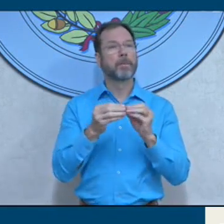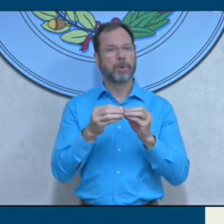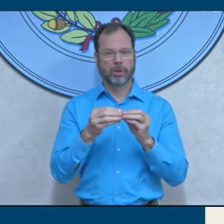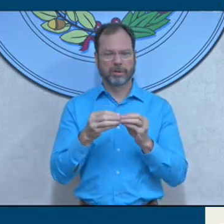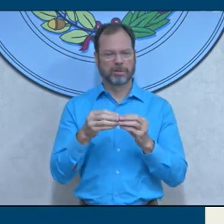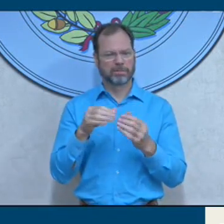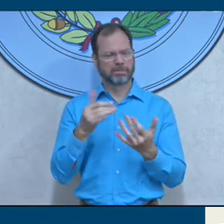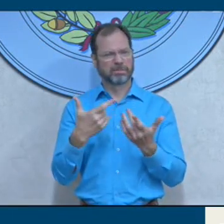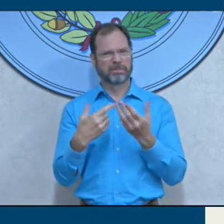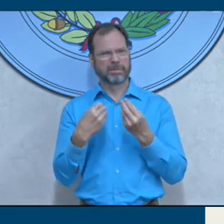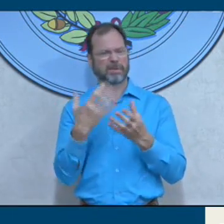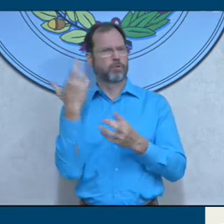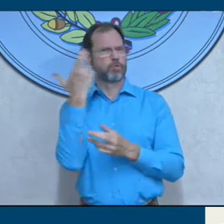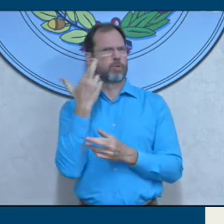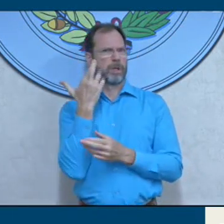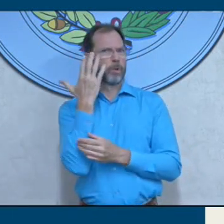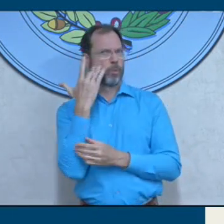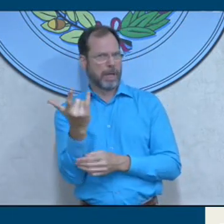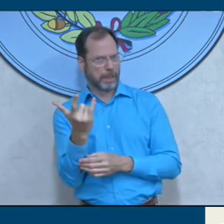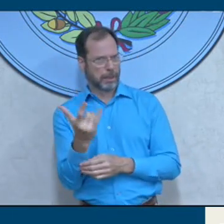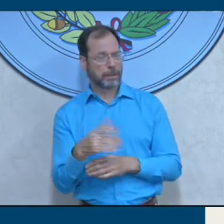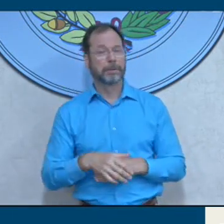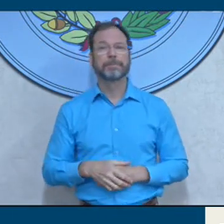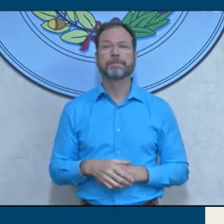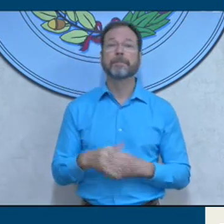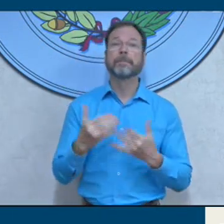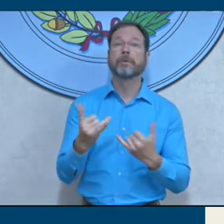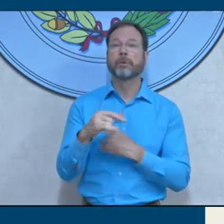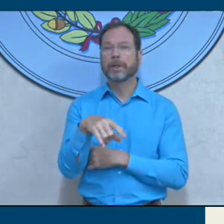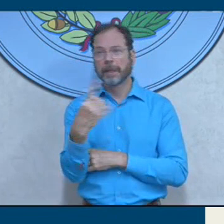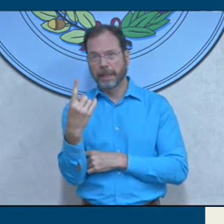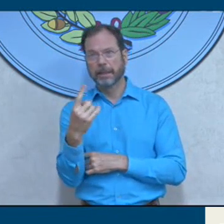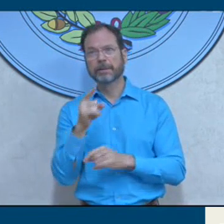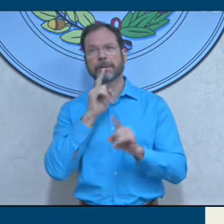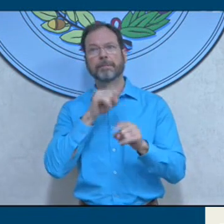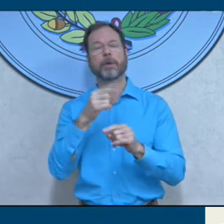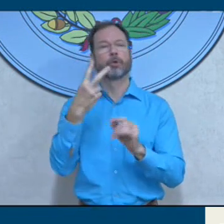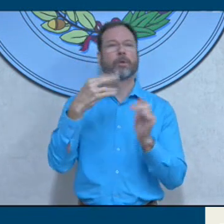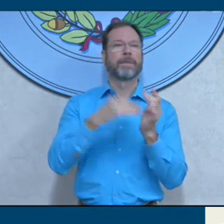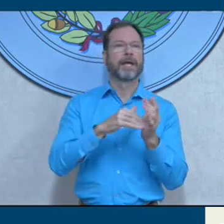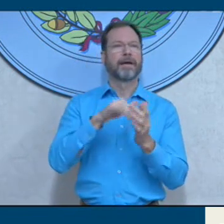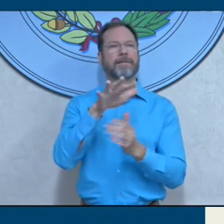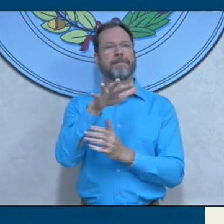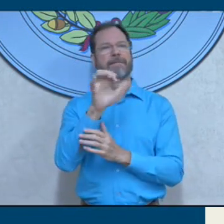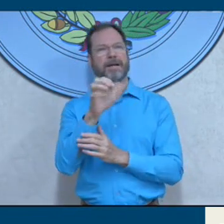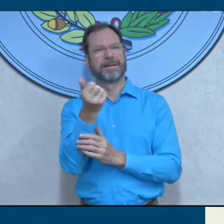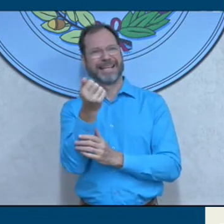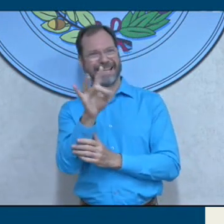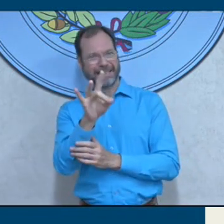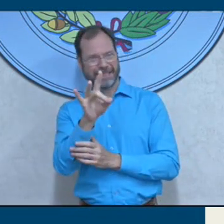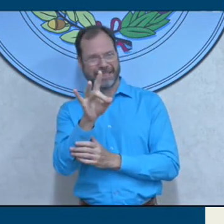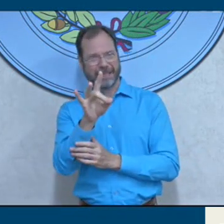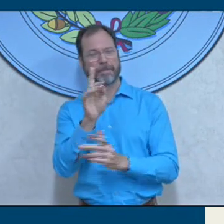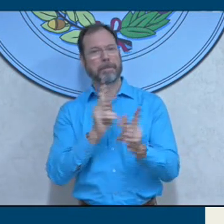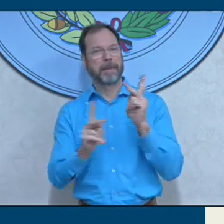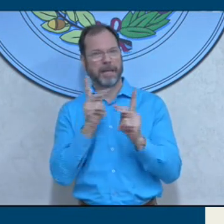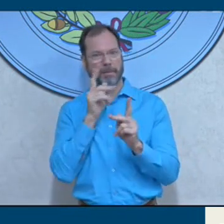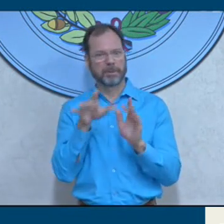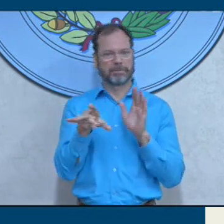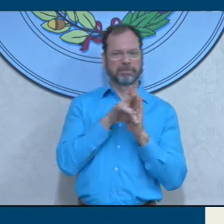ELABORATING ON IN FAR GREATER DETAIL. THESE ARE NUMBERS FROM TODAY THE KIND OF GIVE YOU AN